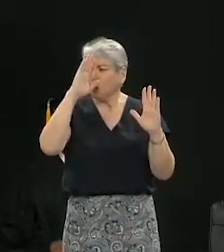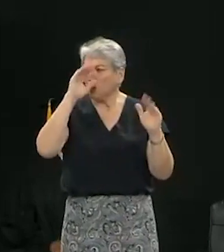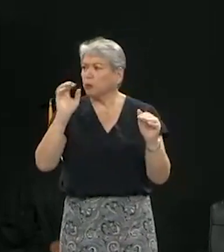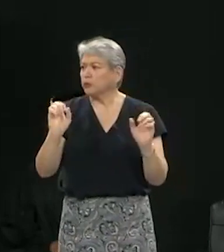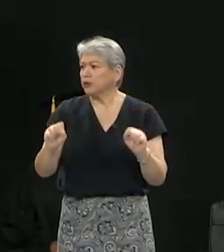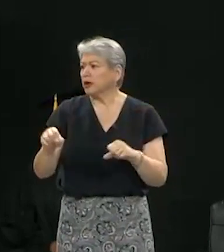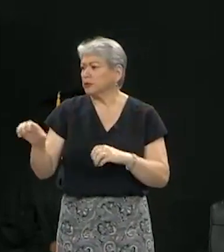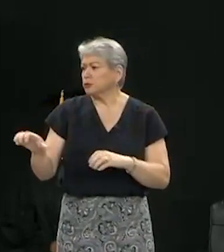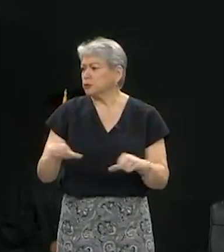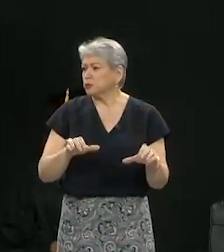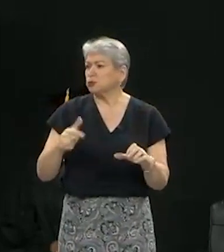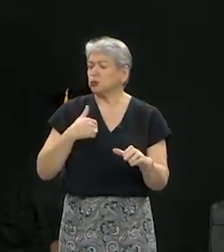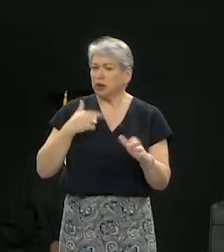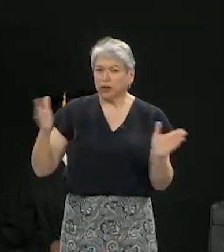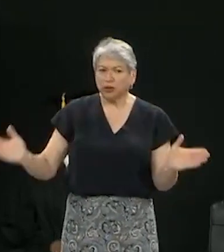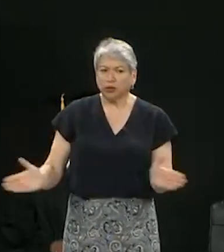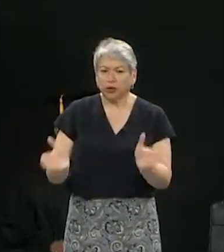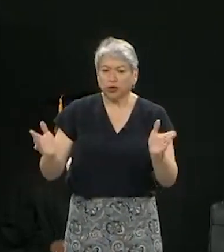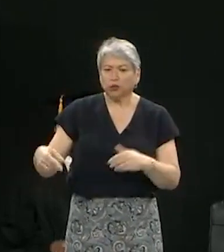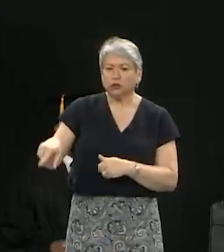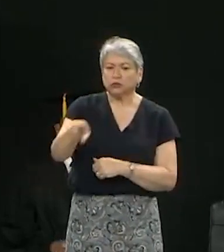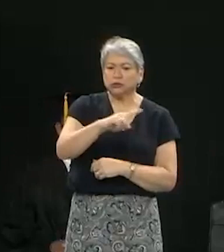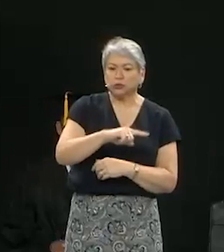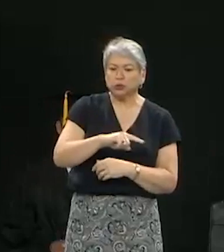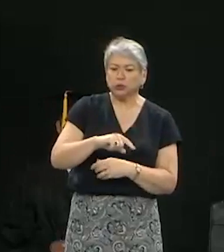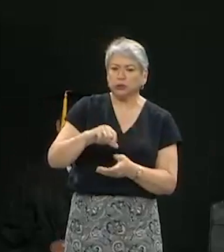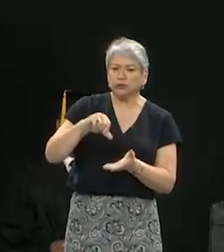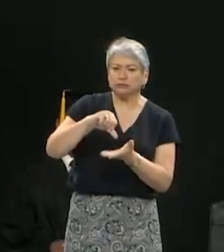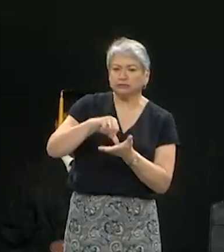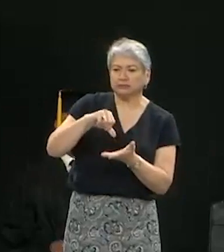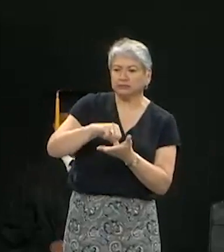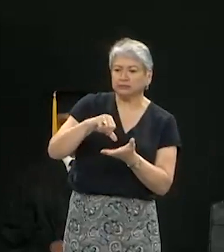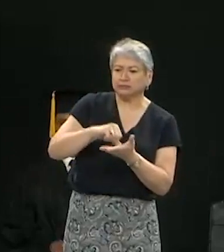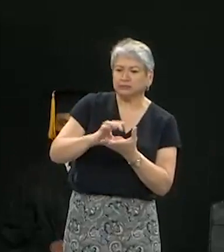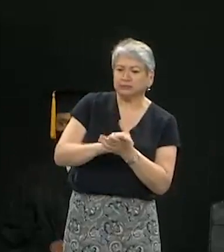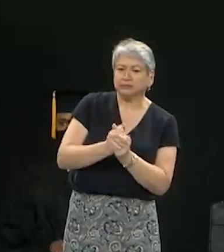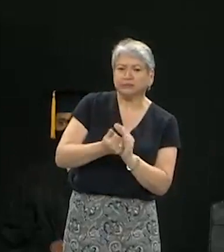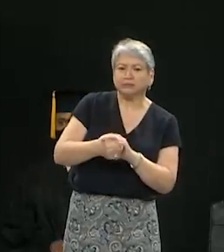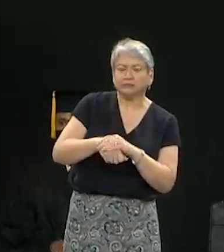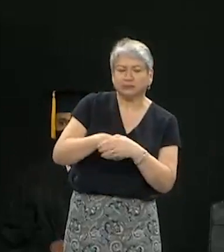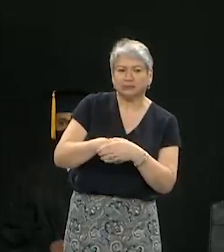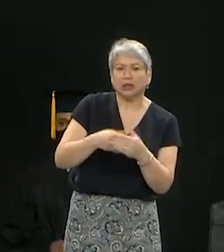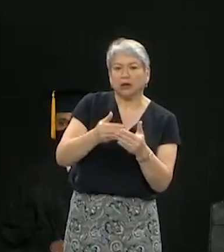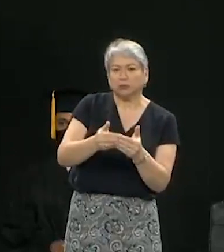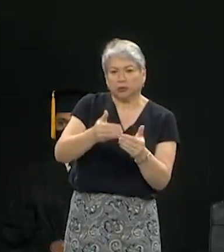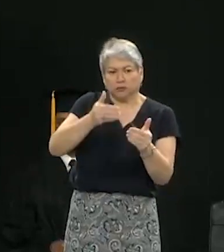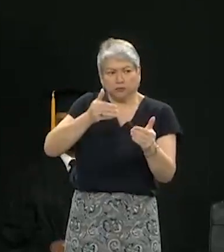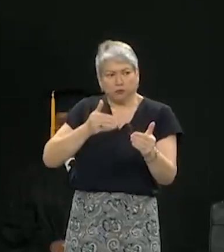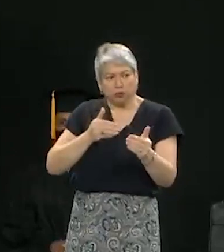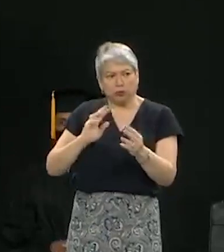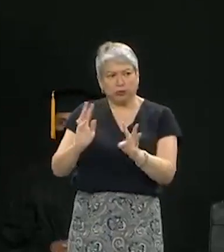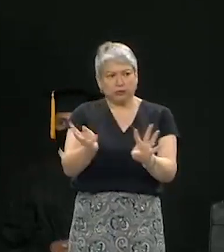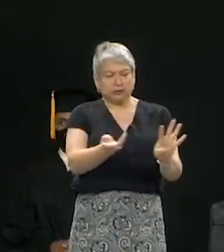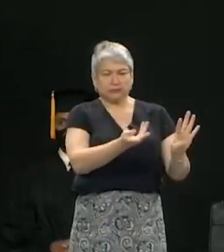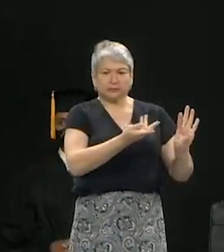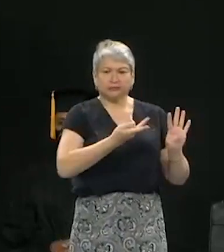I'd like to encourage you to use the hand sanitizer that we provided at your seat before and after you come across the stage.